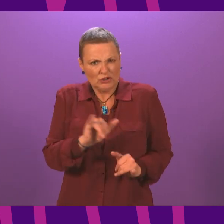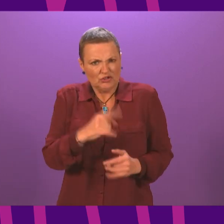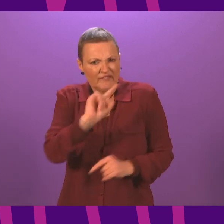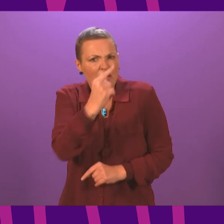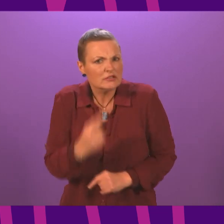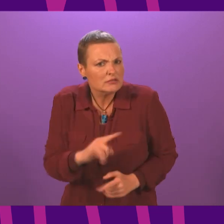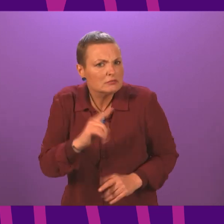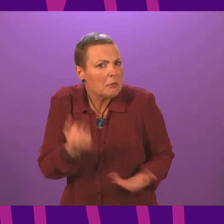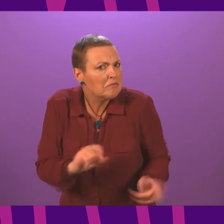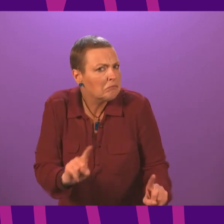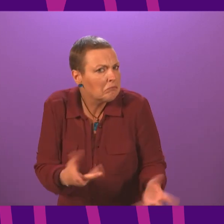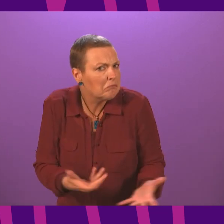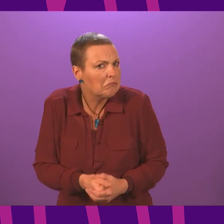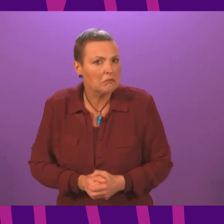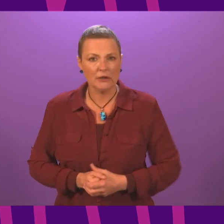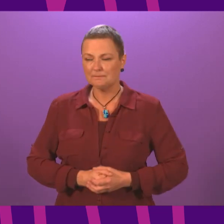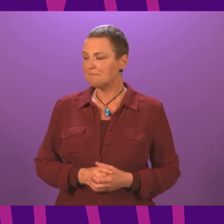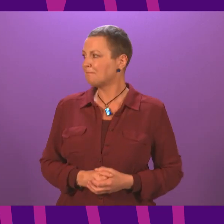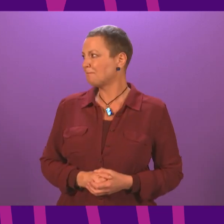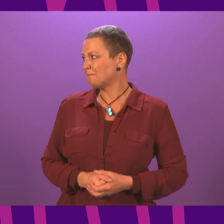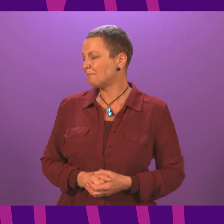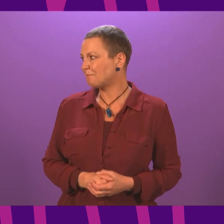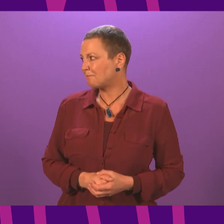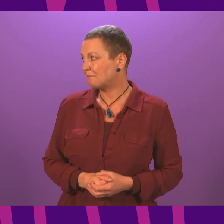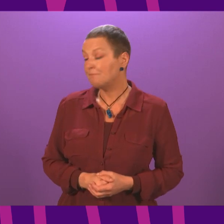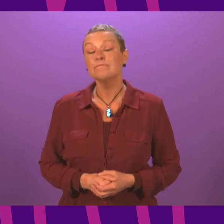Shirley-Anne Somerville: We prioritised the Scottish